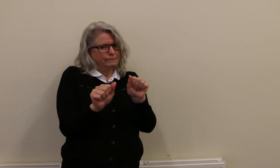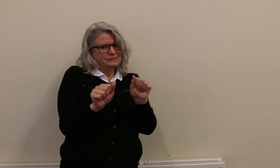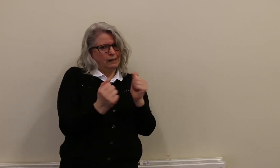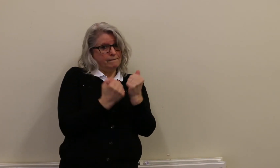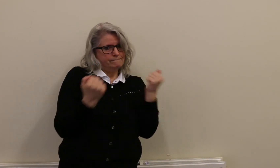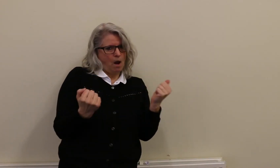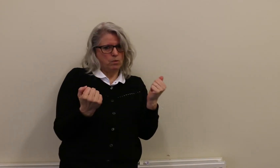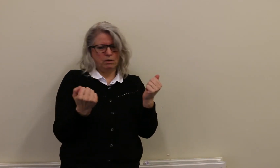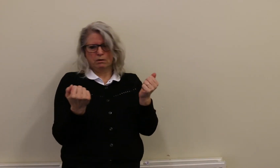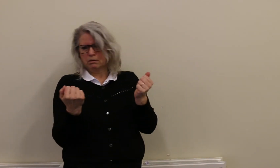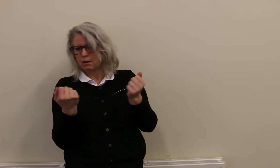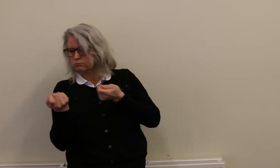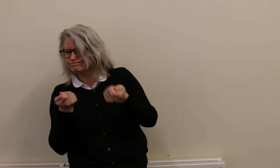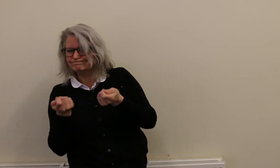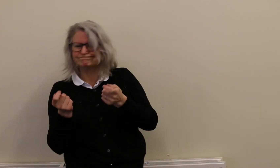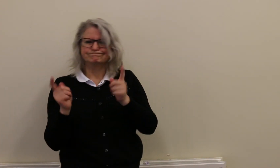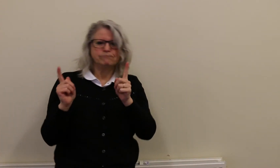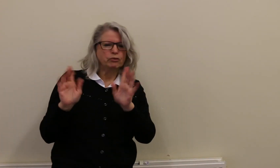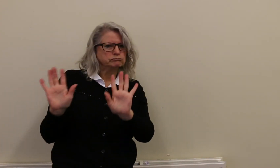Company members have limited power and authority.